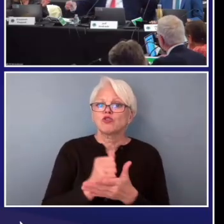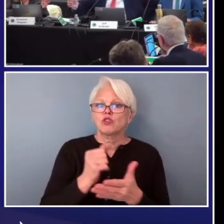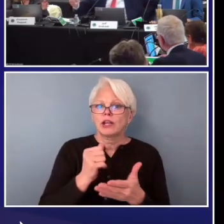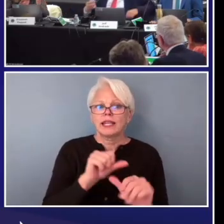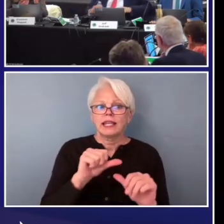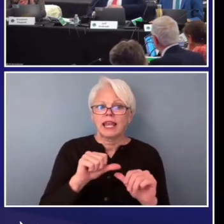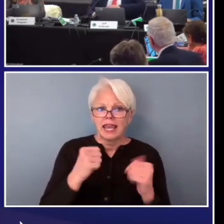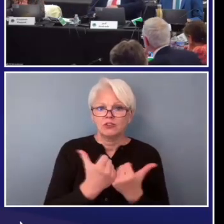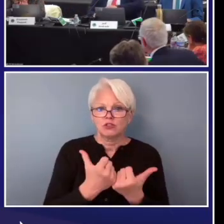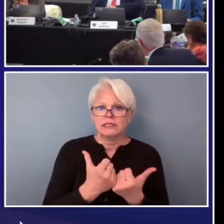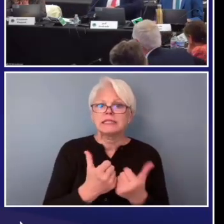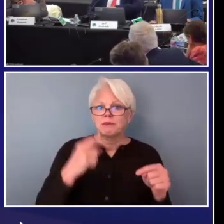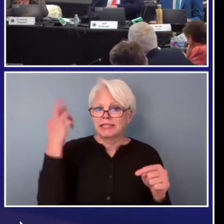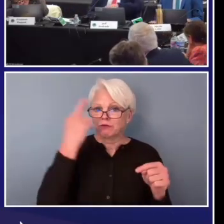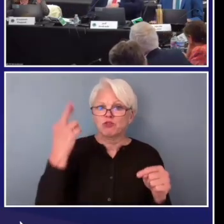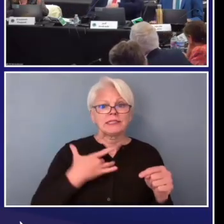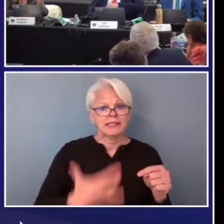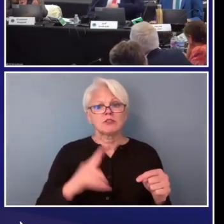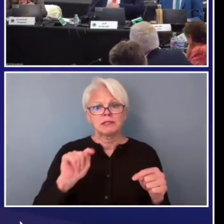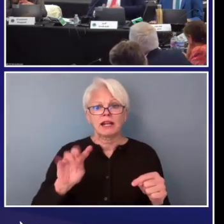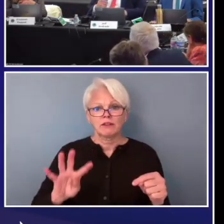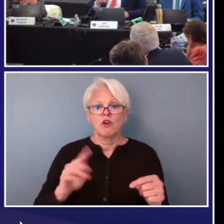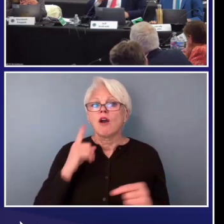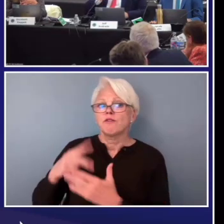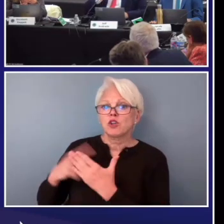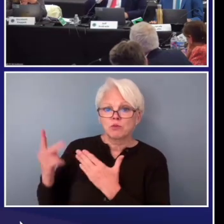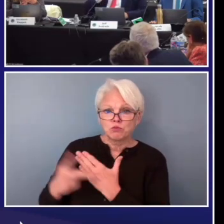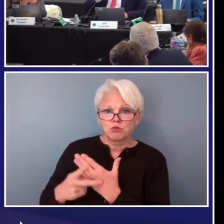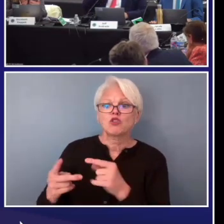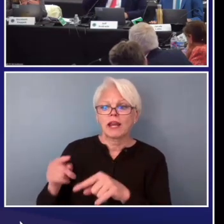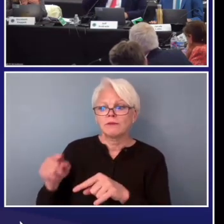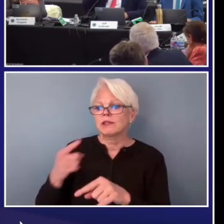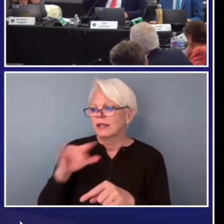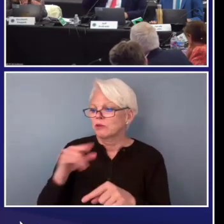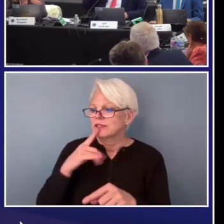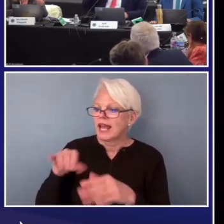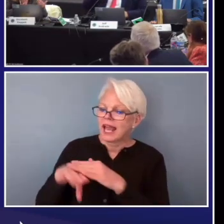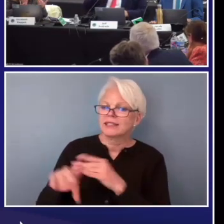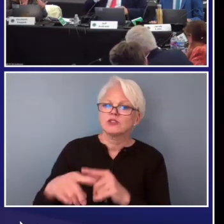For the programmatics, it is like what you talked about. It is a access to another federal program.